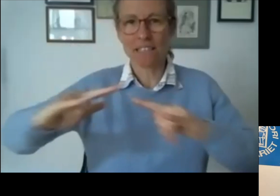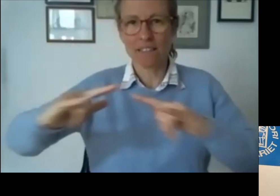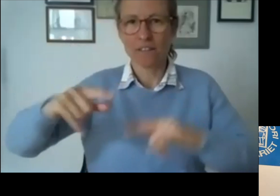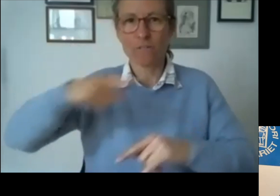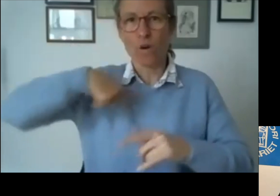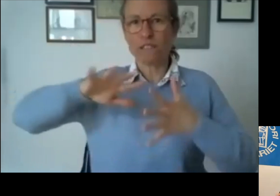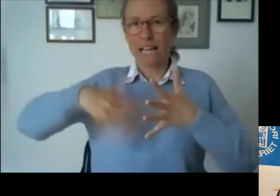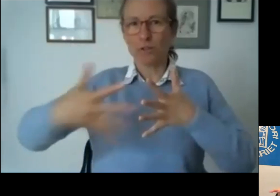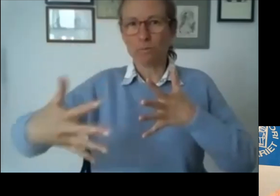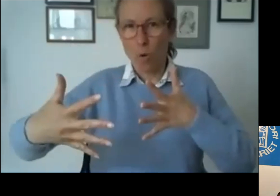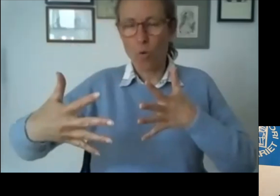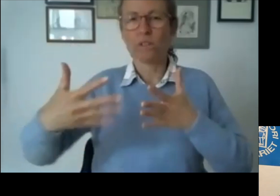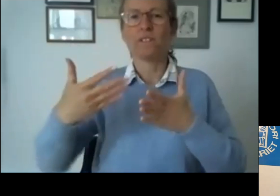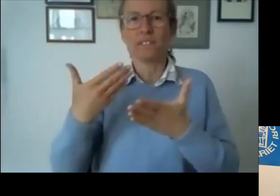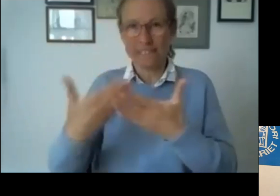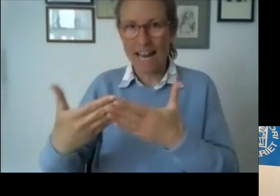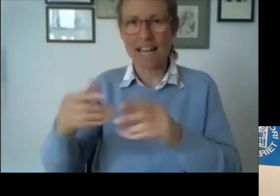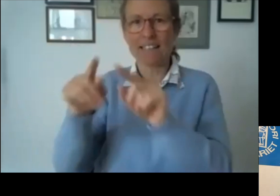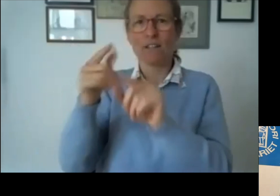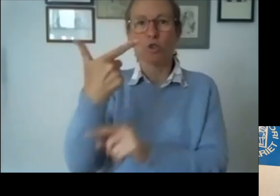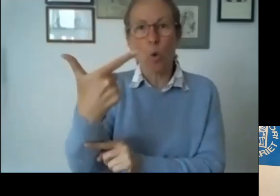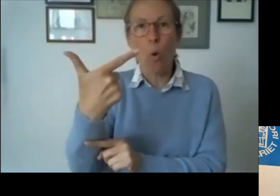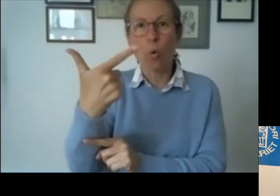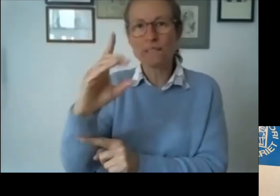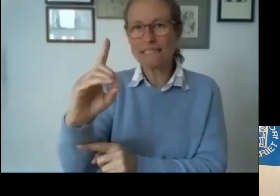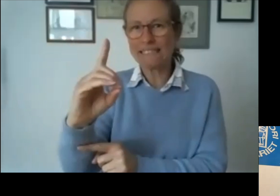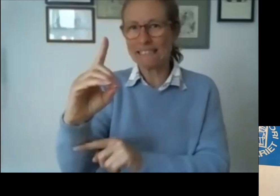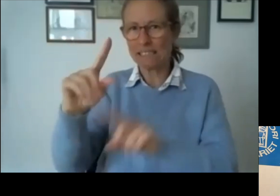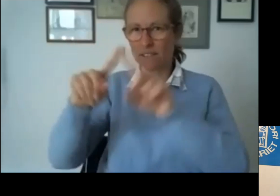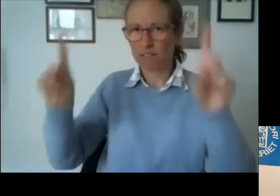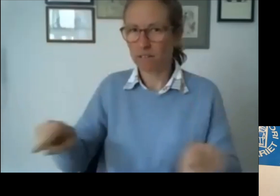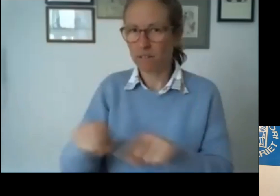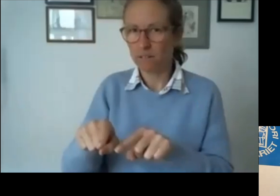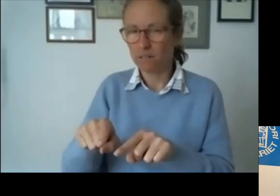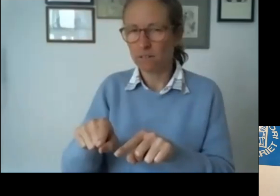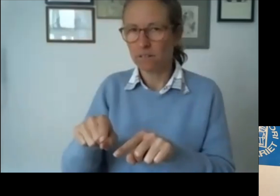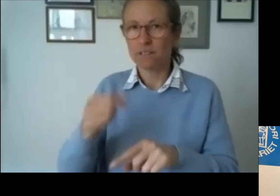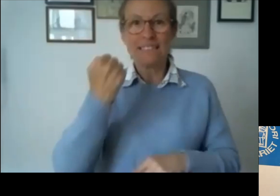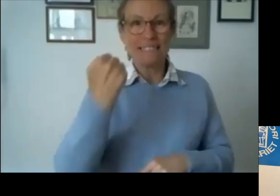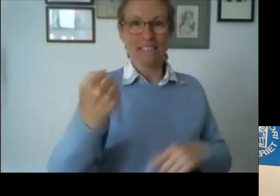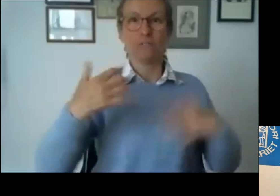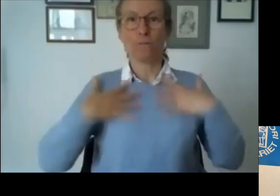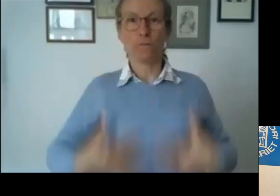then we have to adapt our sign language to the two-dimensional screen